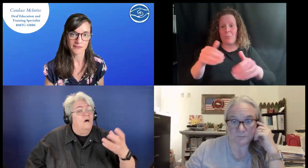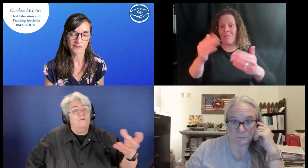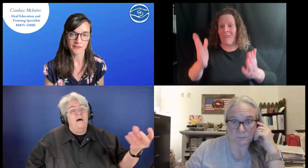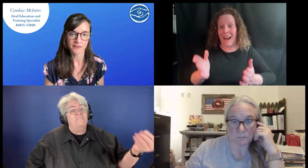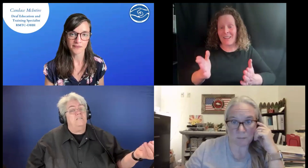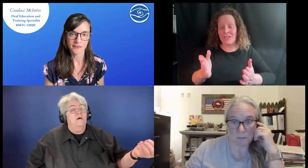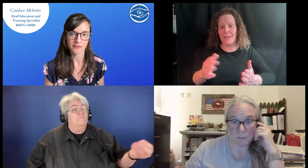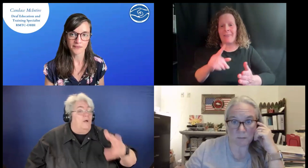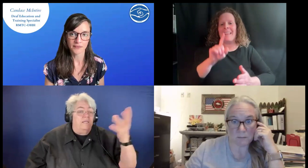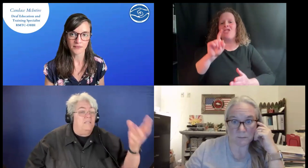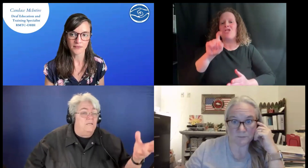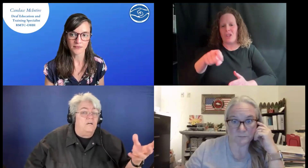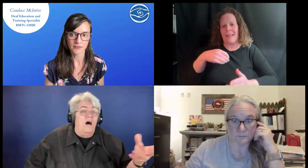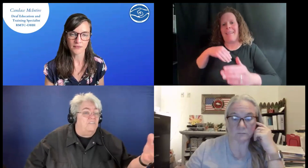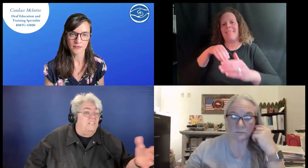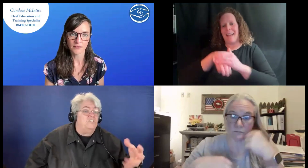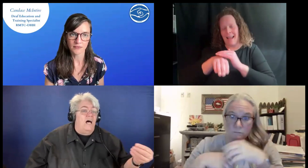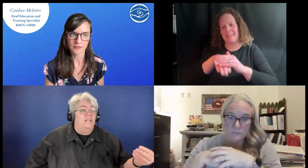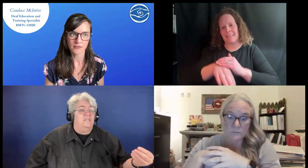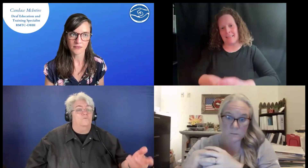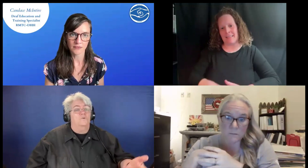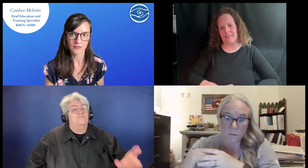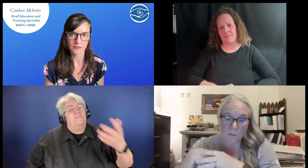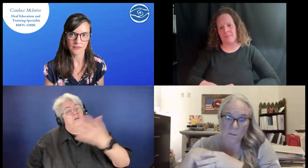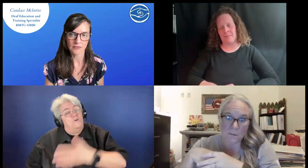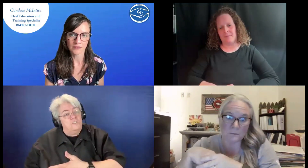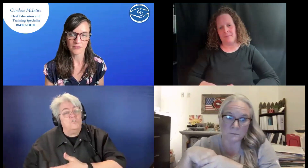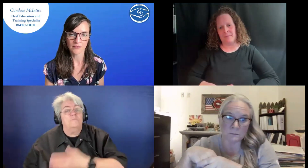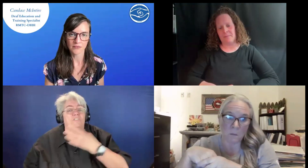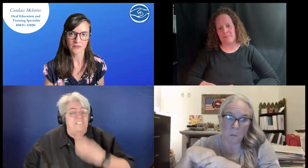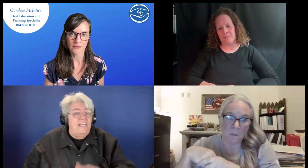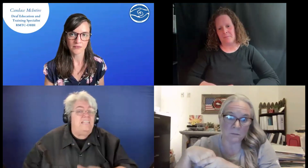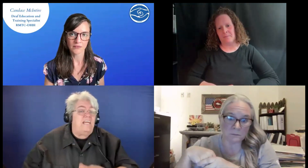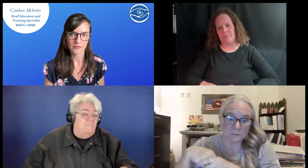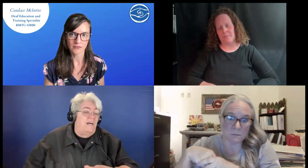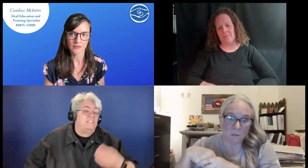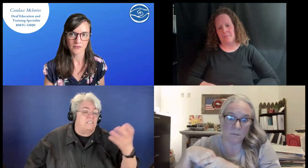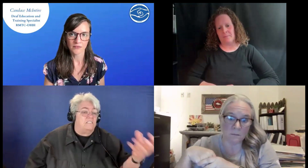You don't have to break any confidentiality rules but those interpreters need to have access